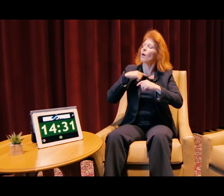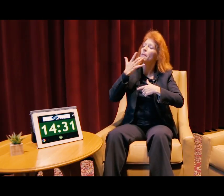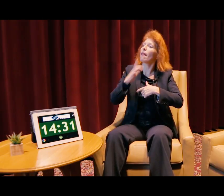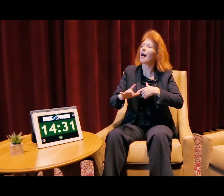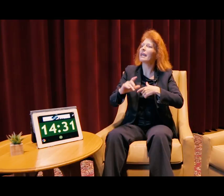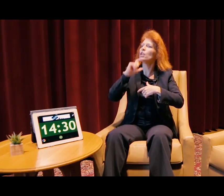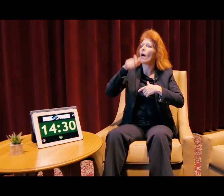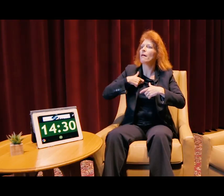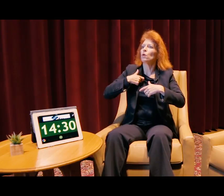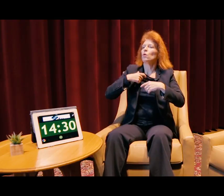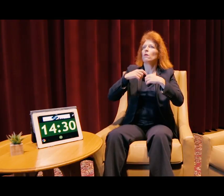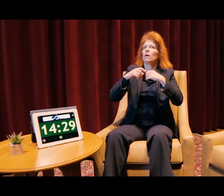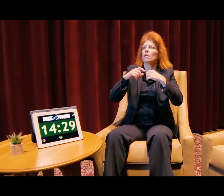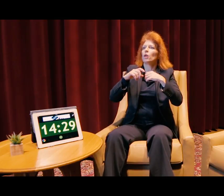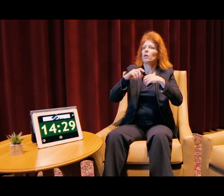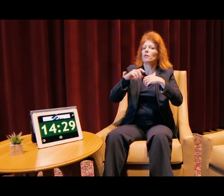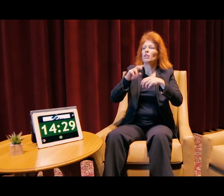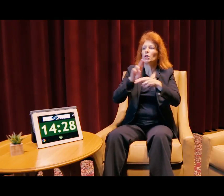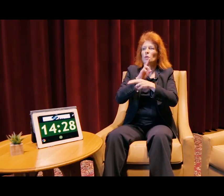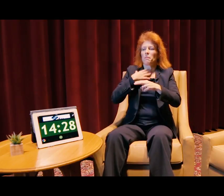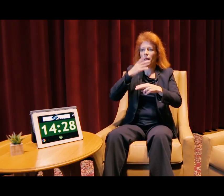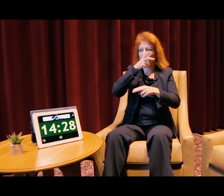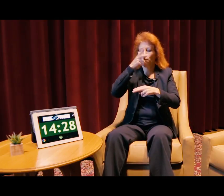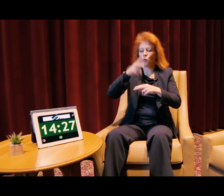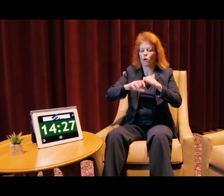not have to leverage my very poor marketing skills.